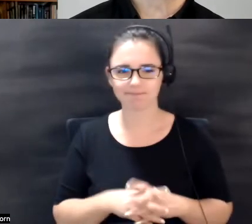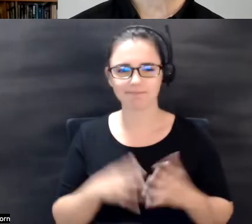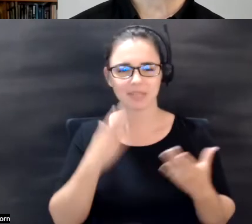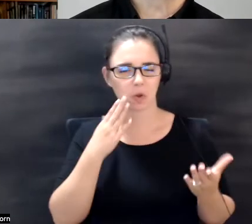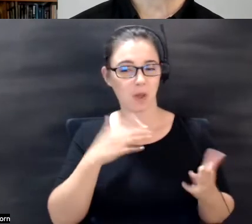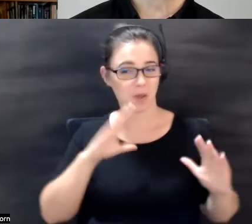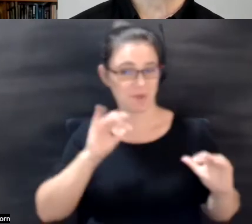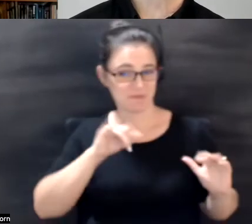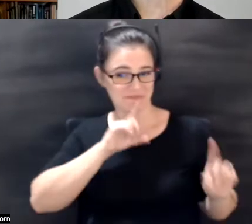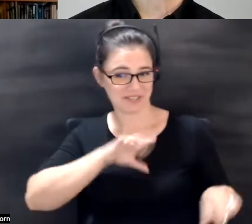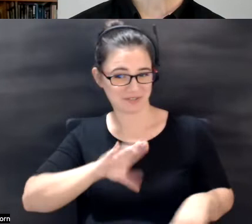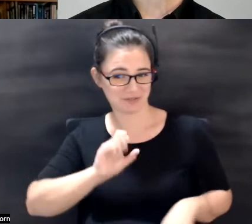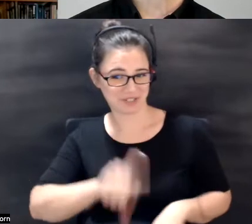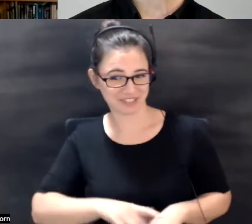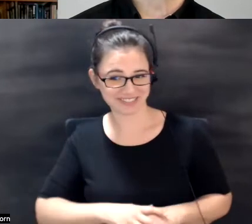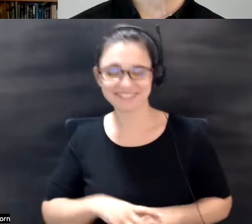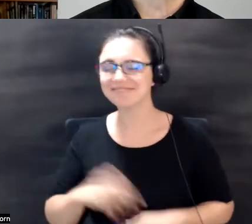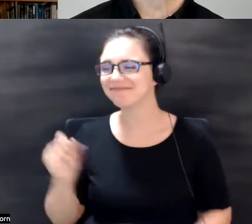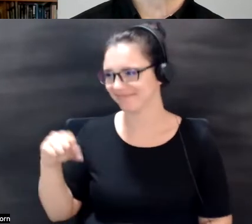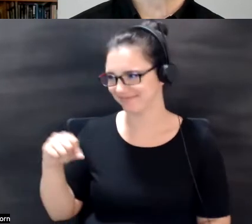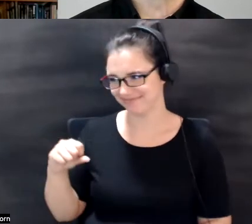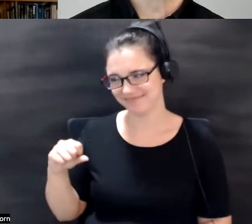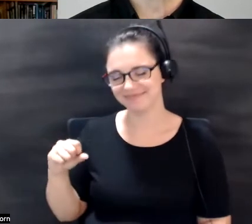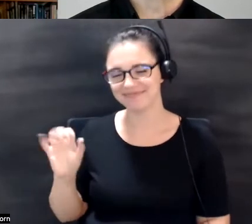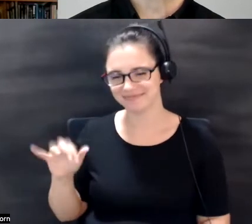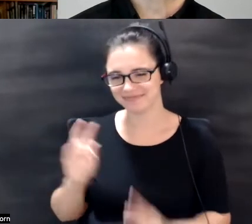I hope that answers your question? No, it does. I mean, it's a very-- I really